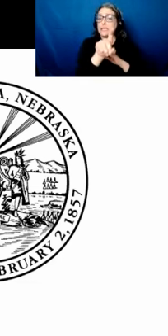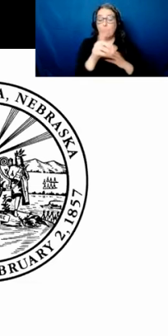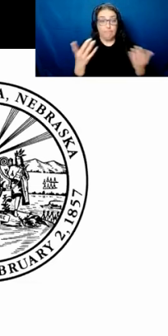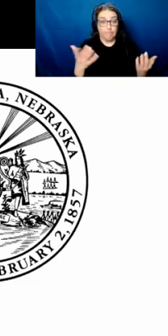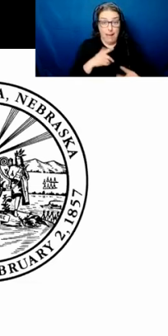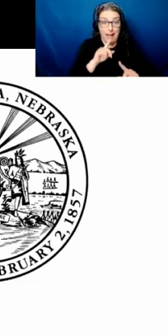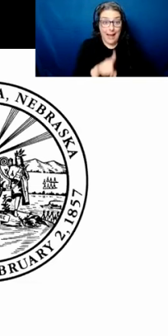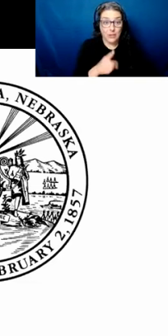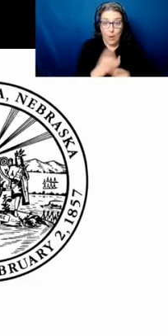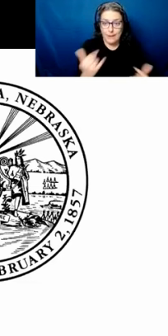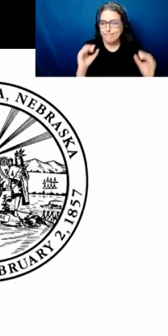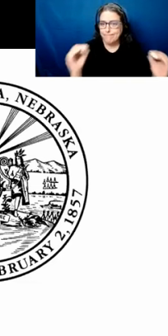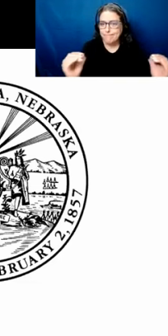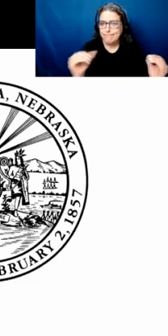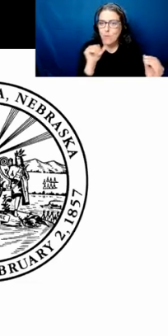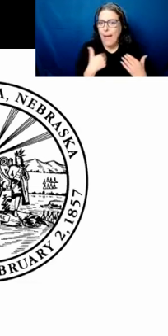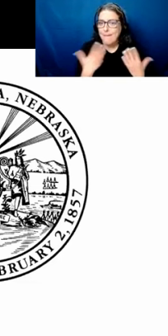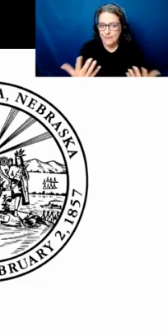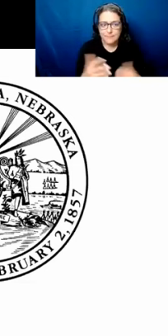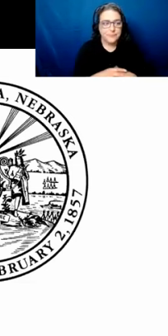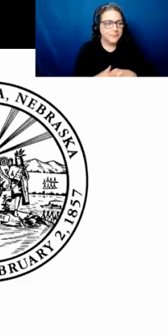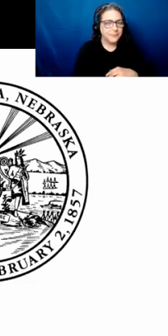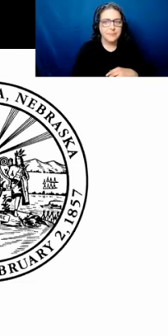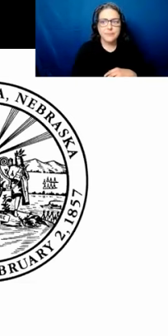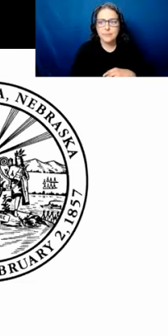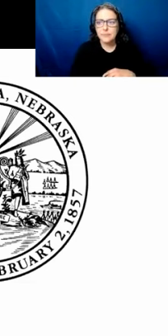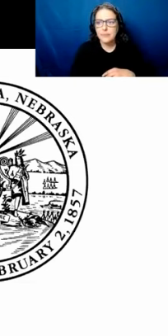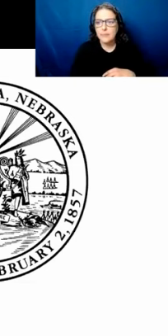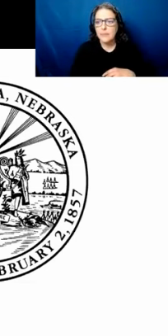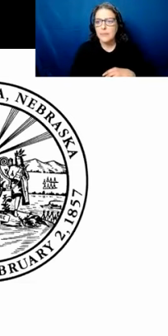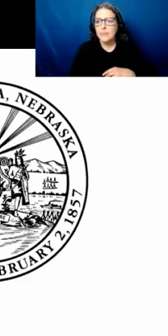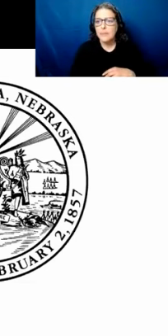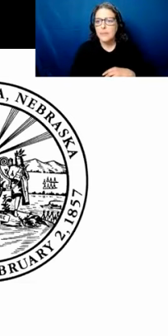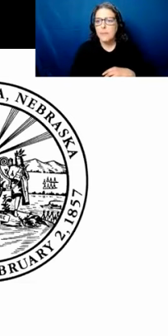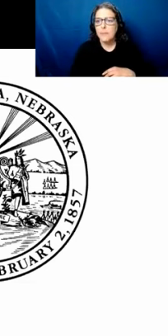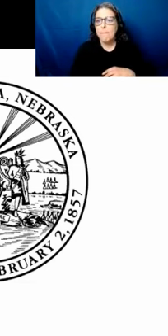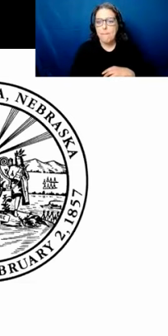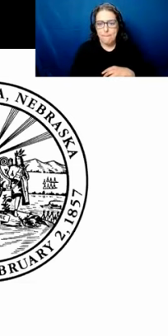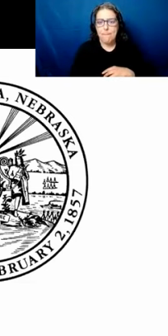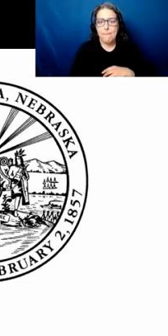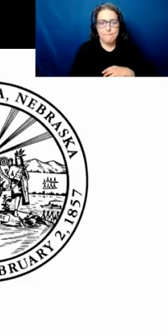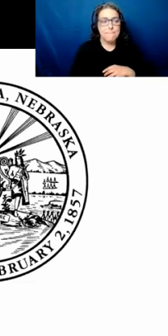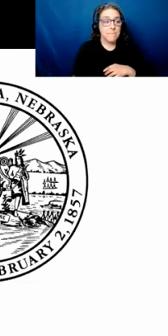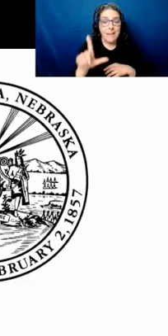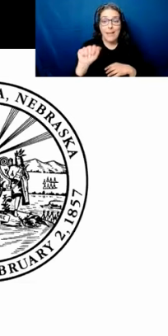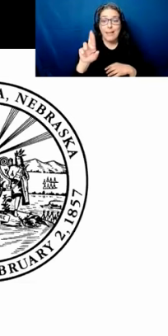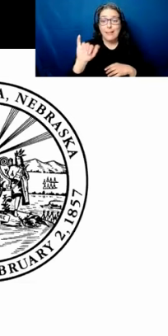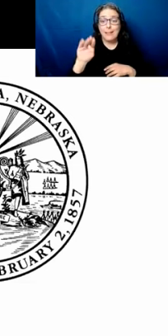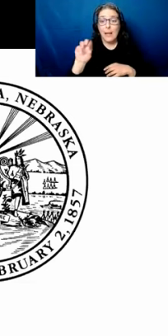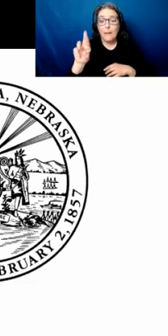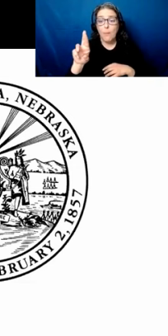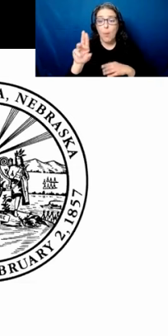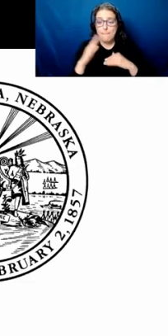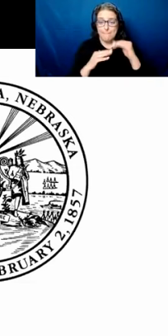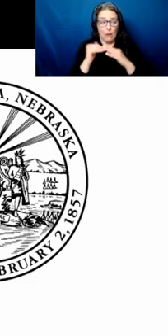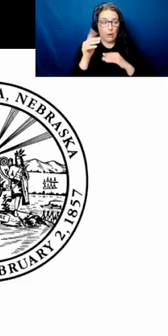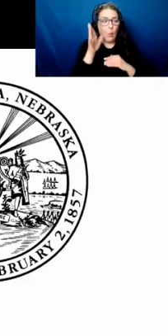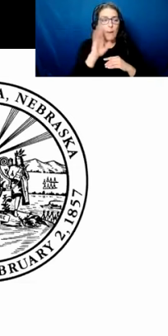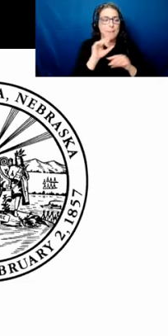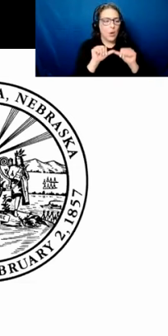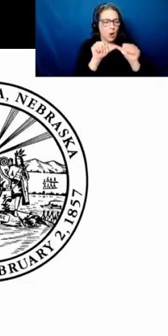Formally it was the Immanuel deacon esnurses dorm, and listed on the National Register of Historickic and we have completed part 1 and part 2. It will coupled with city, and CDBG HOME funds as well as credits both state and federal.